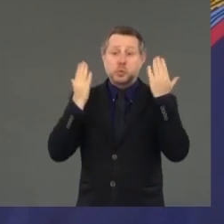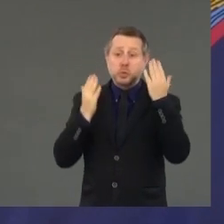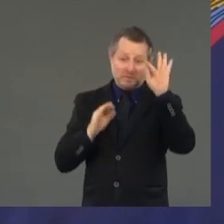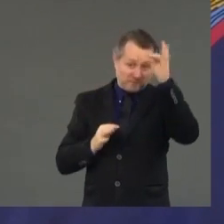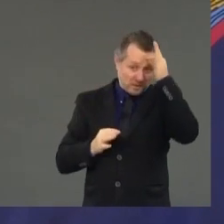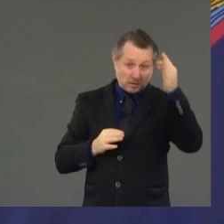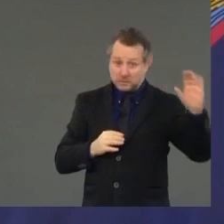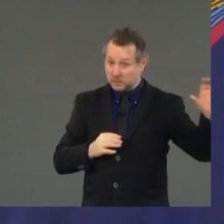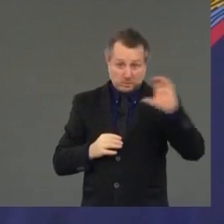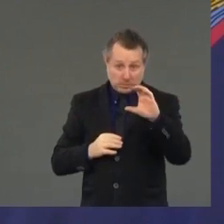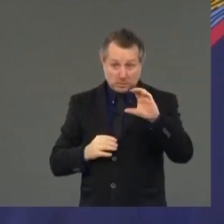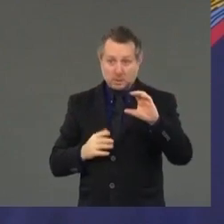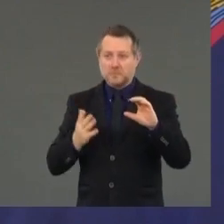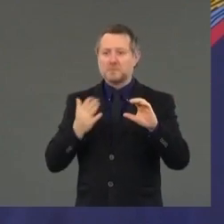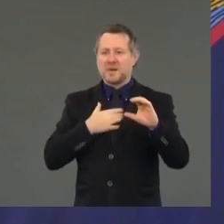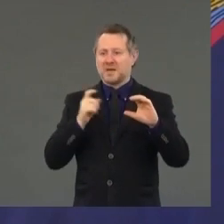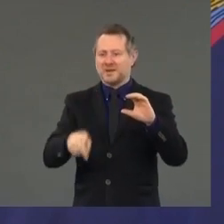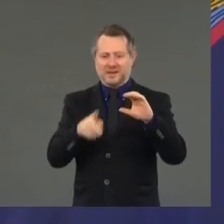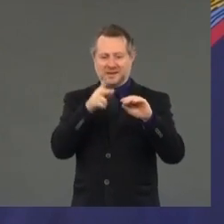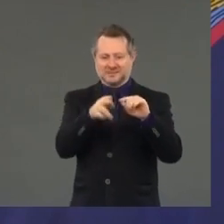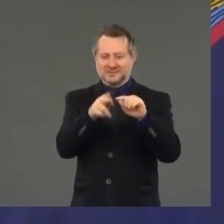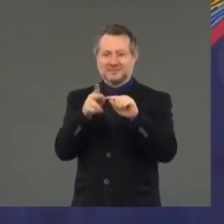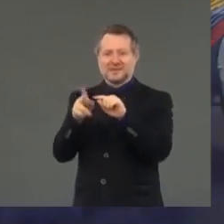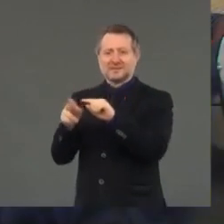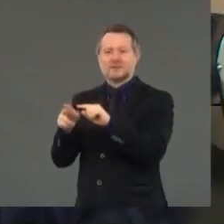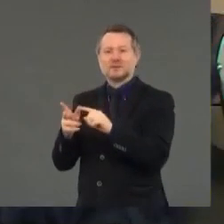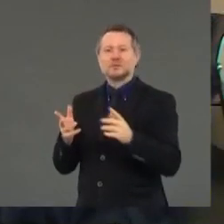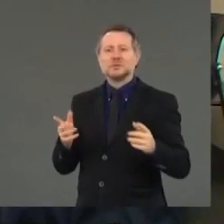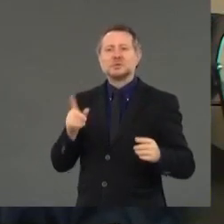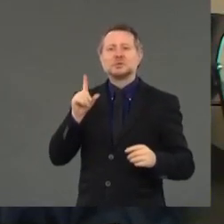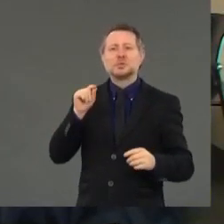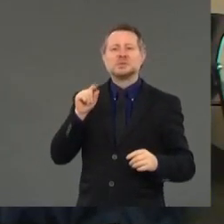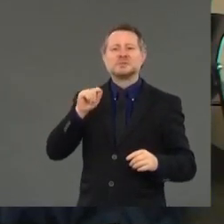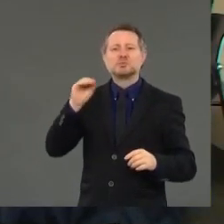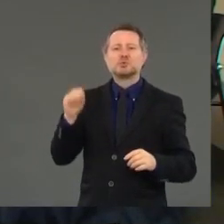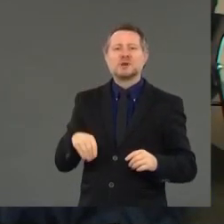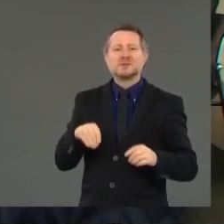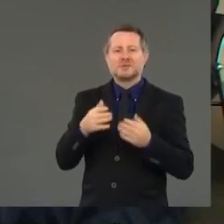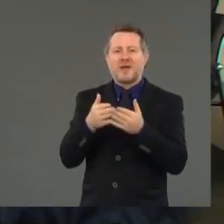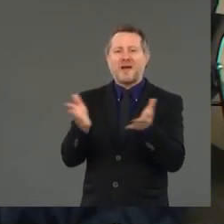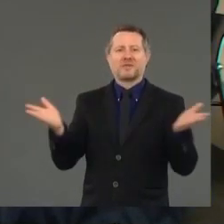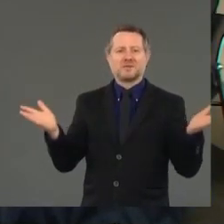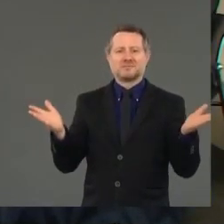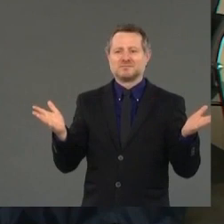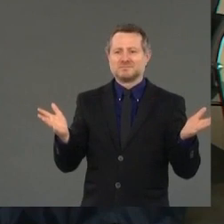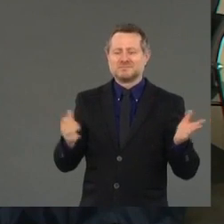IF WE DON'T GET FEDERAL FUNDING WE HAVE TO CUT THOSE AREAS ABOUT